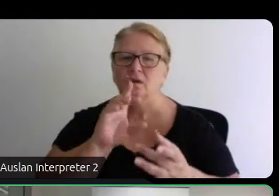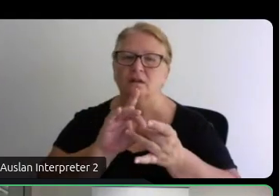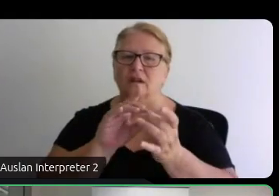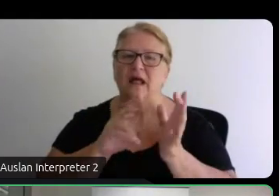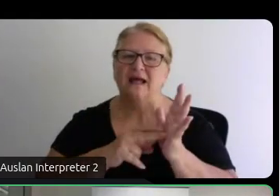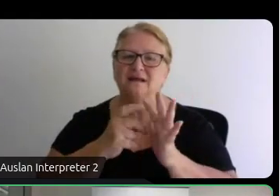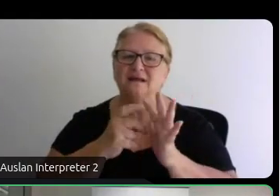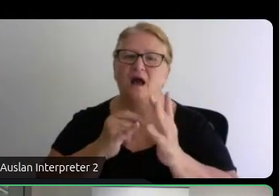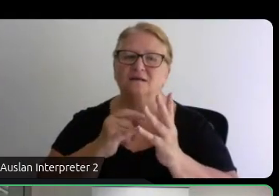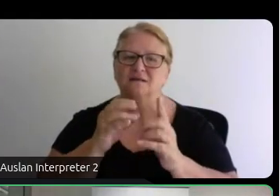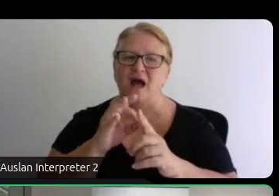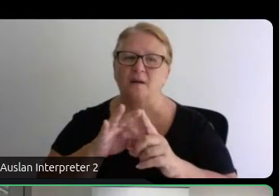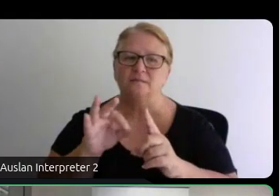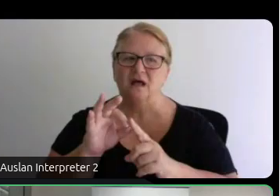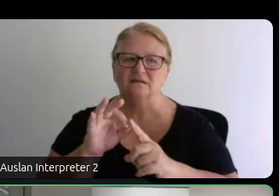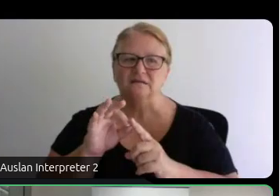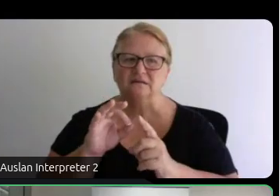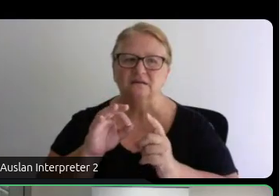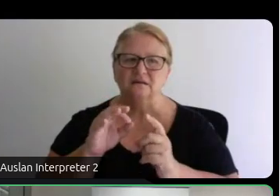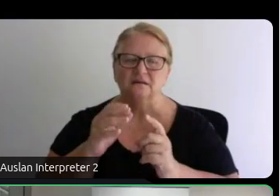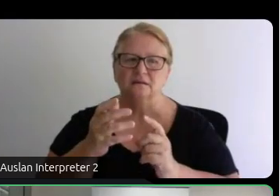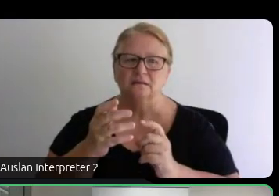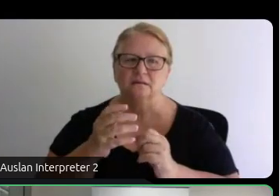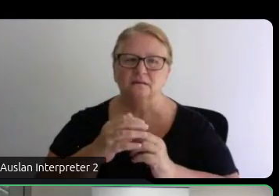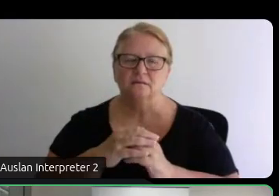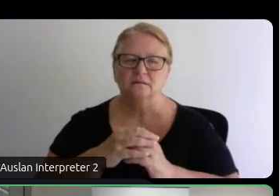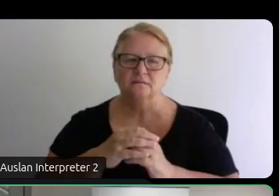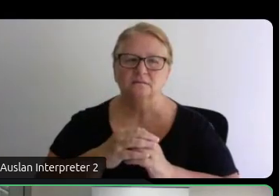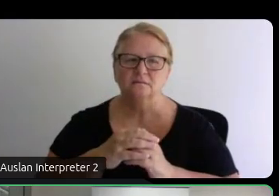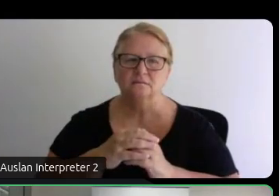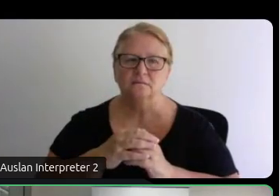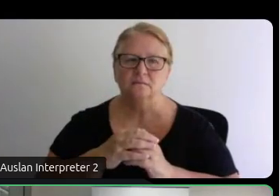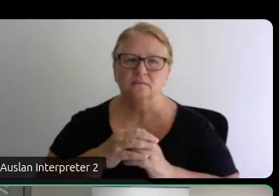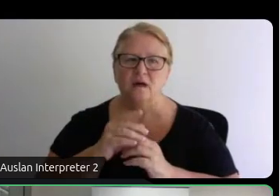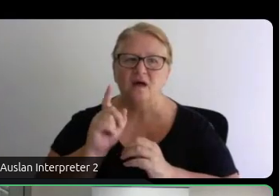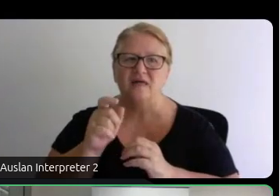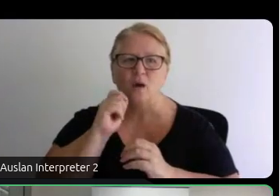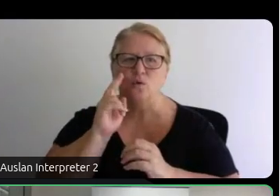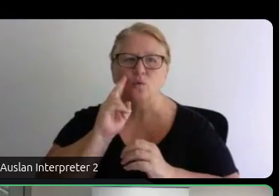put a link to that in the additional materials. They will usually send out an email with like